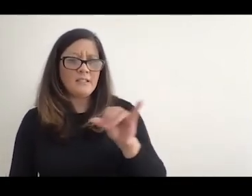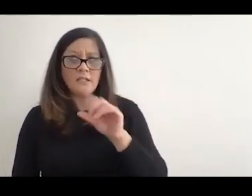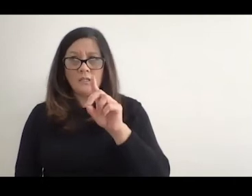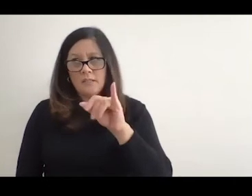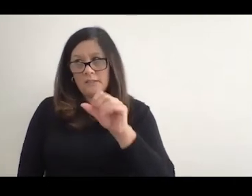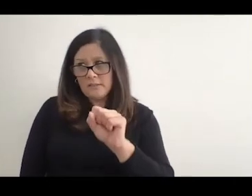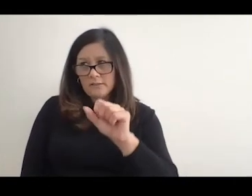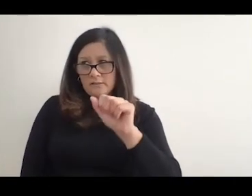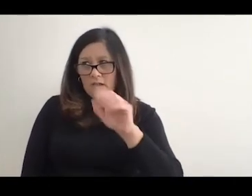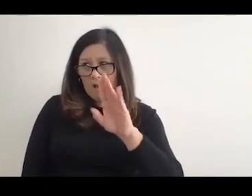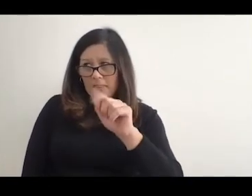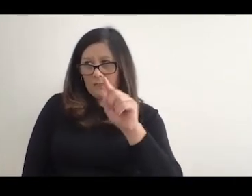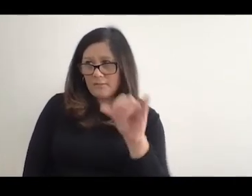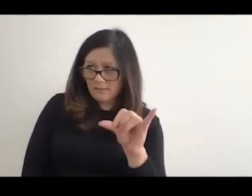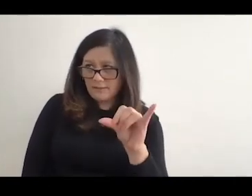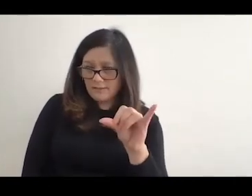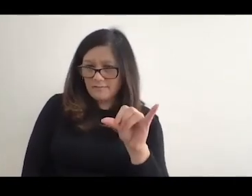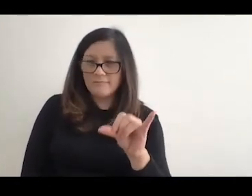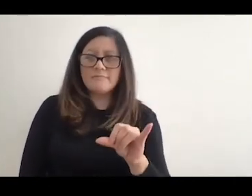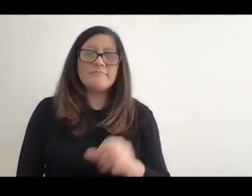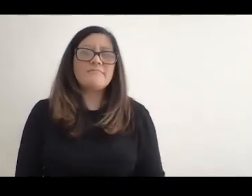Disability.